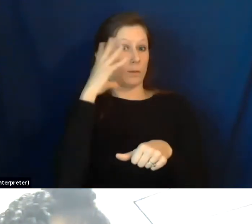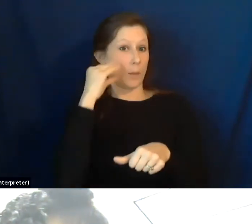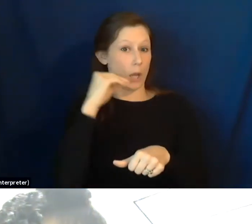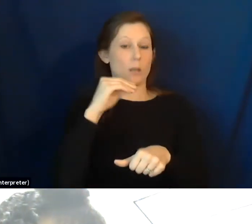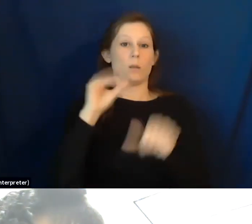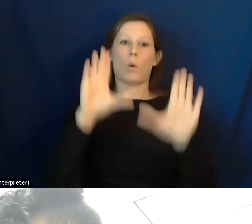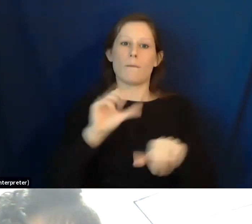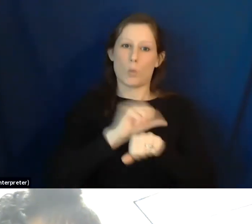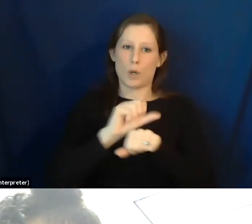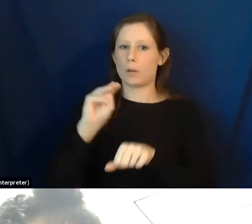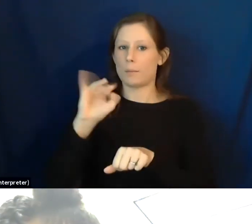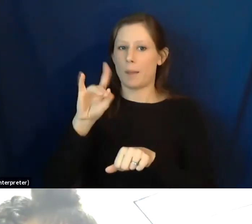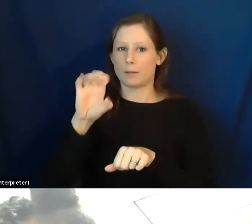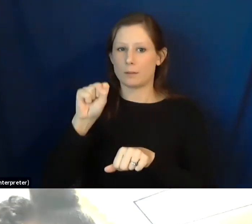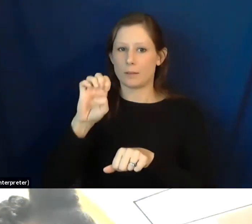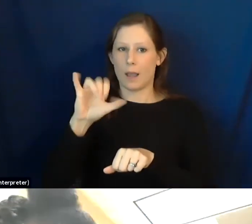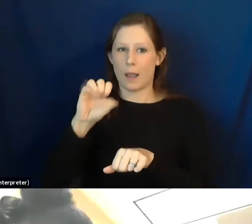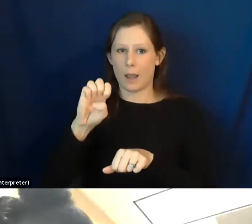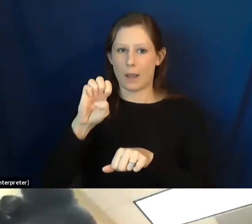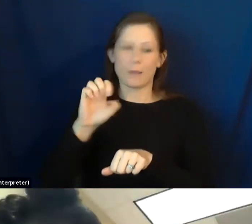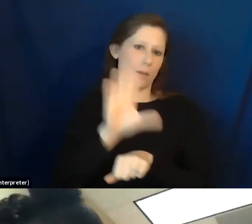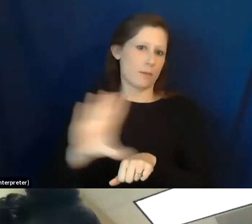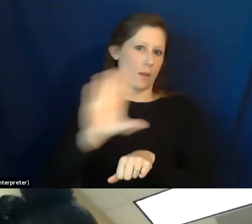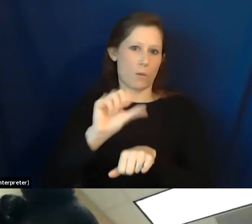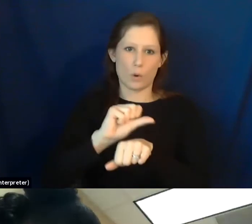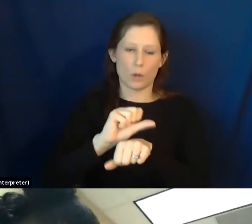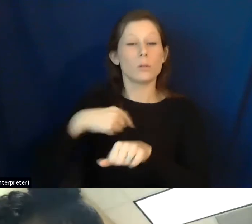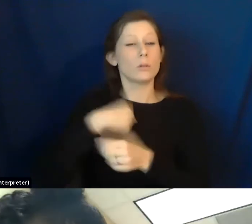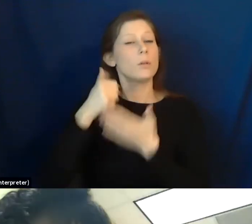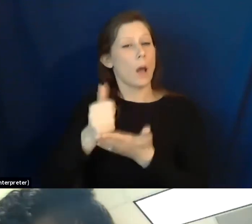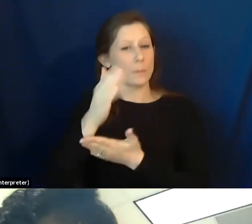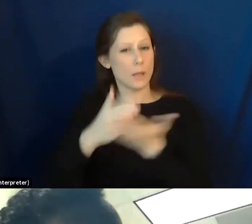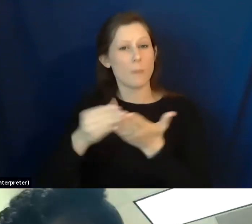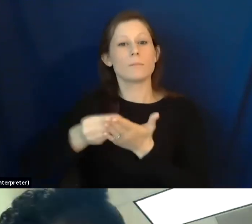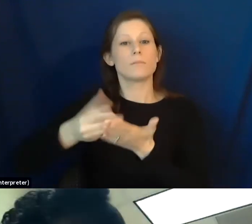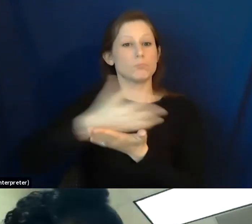I know through the years we've helped them with some fundraising campaigns. We also have